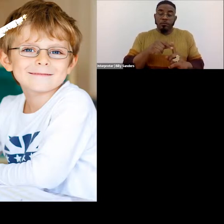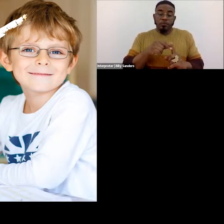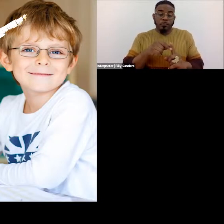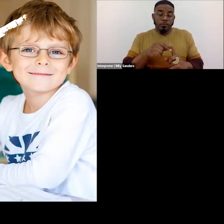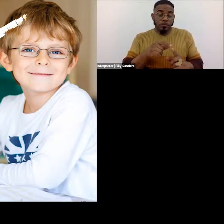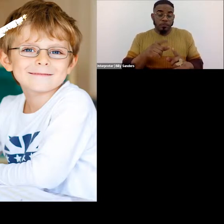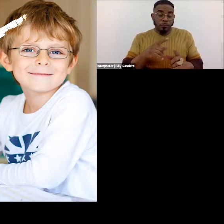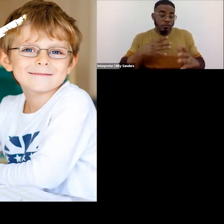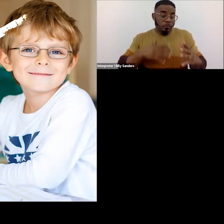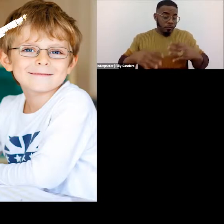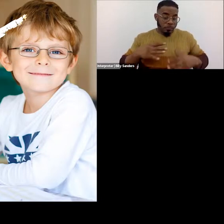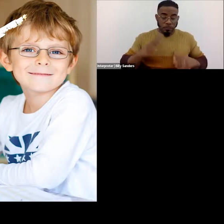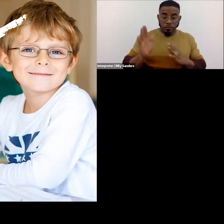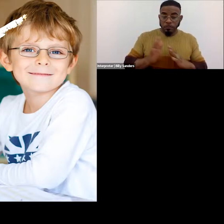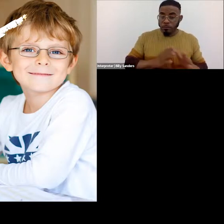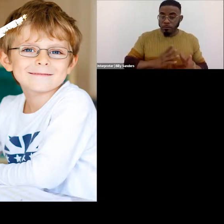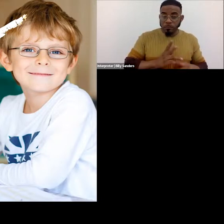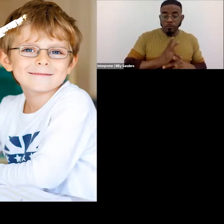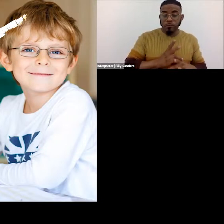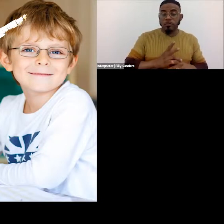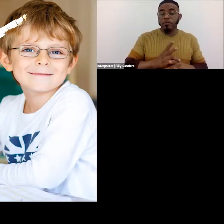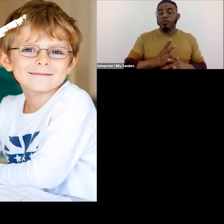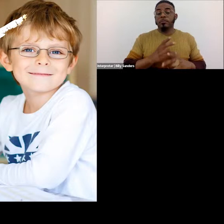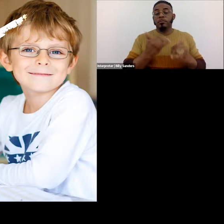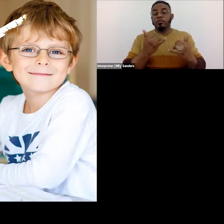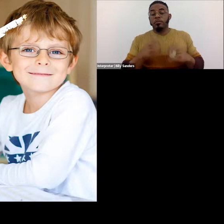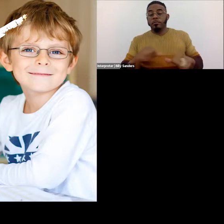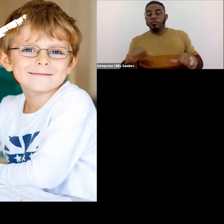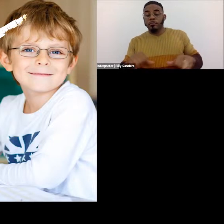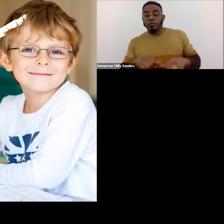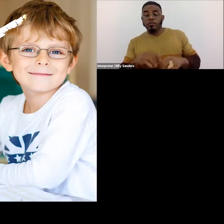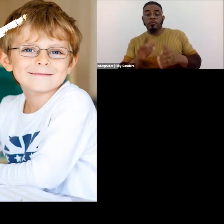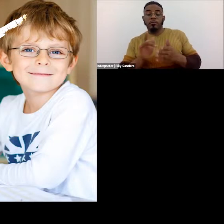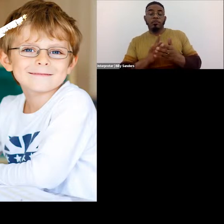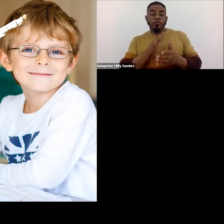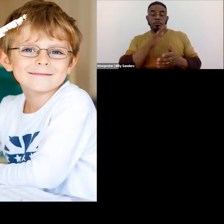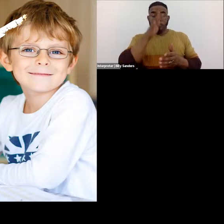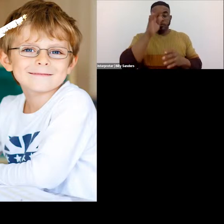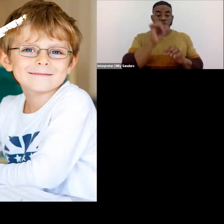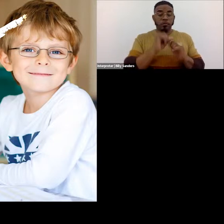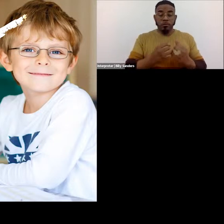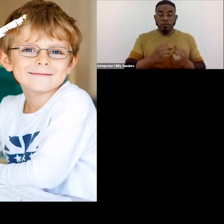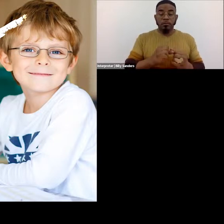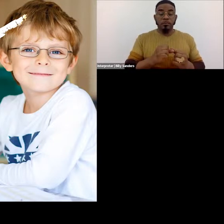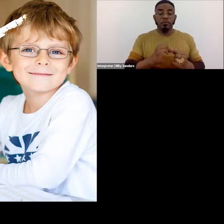the dressing rooms provision, the play areas, the medical care and safety. And, of course,